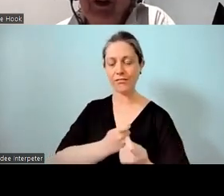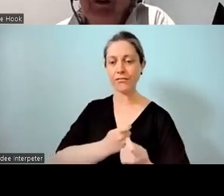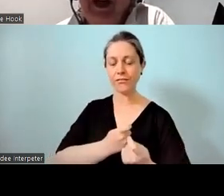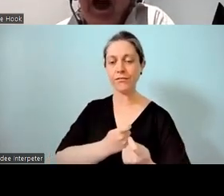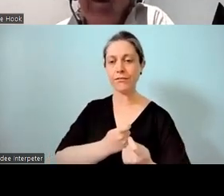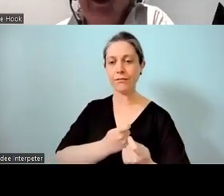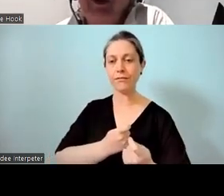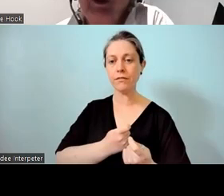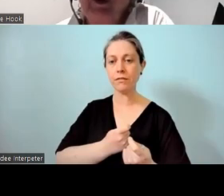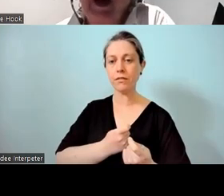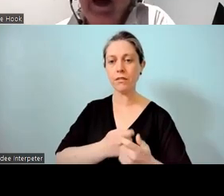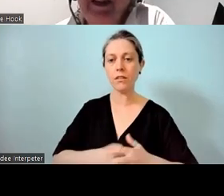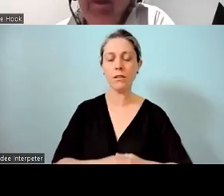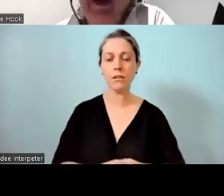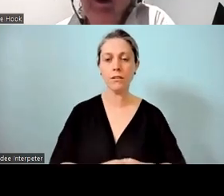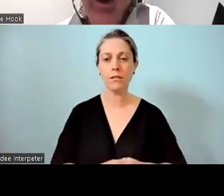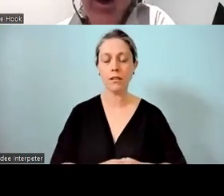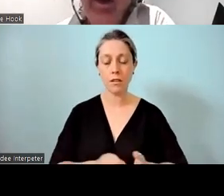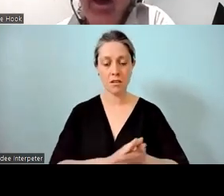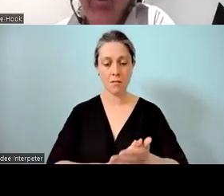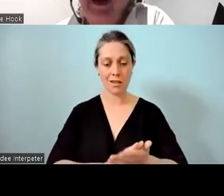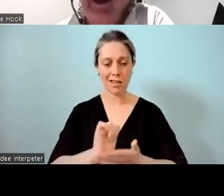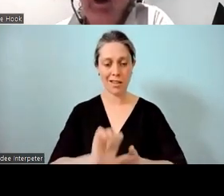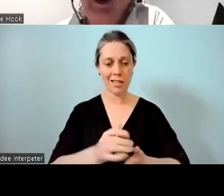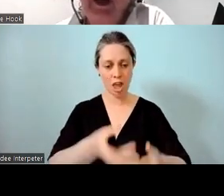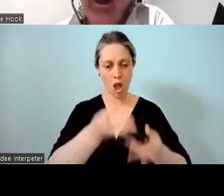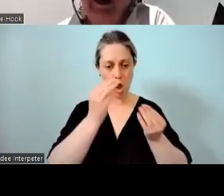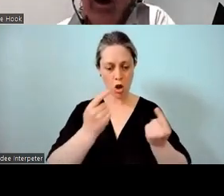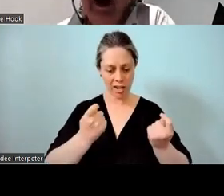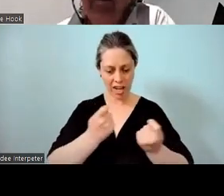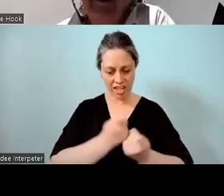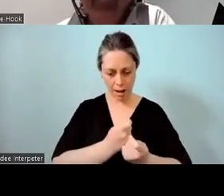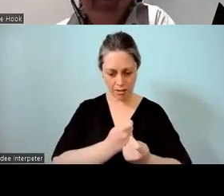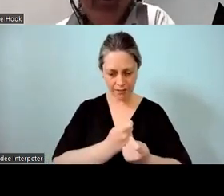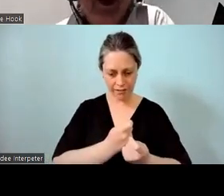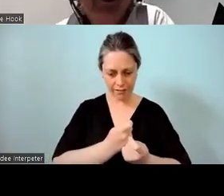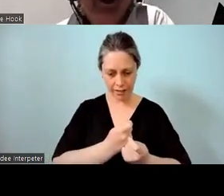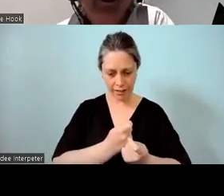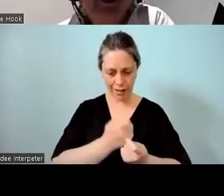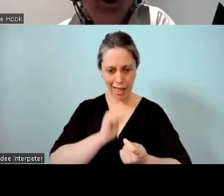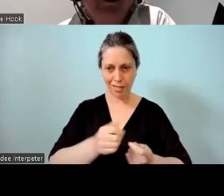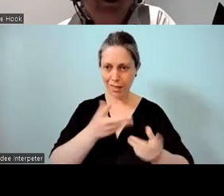So to be able to adapt their learning and think about their learning, and think about their teaching